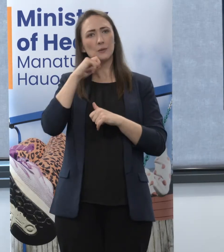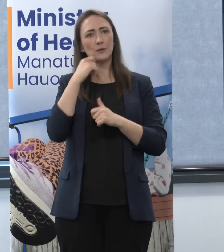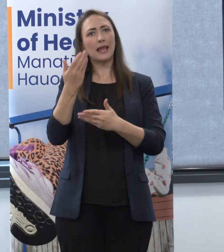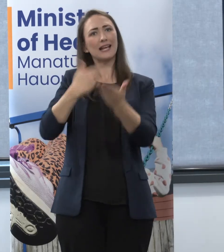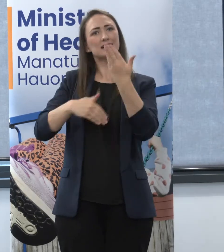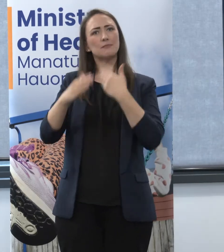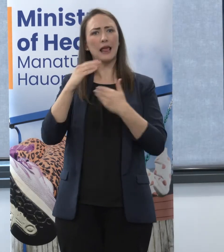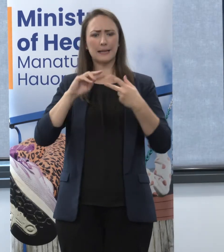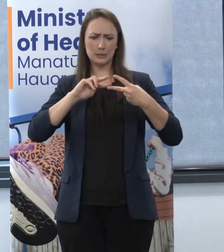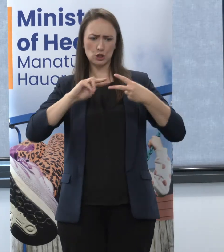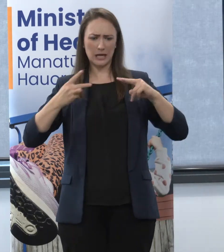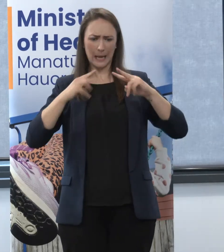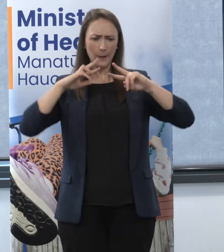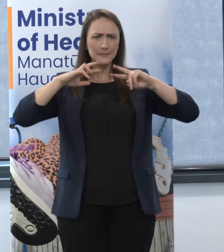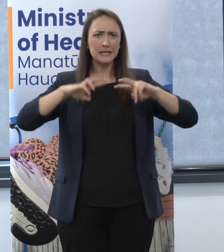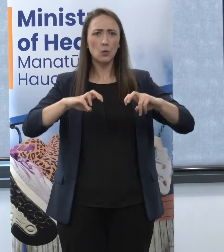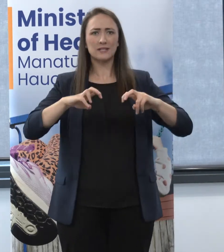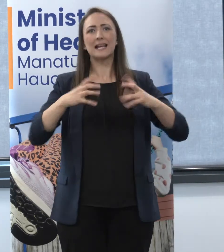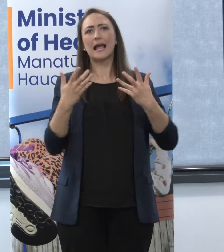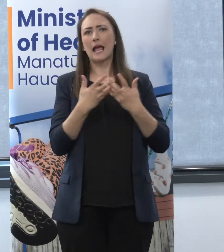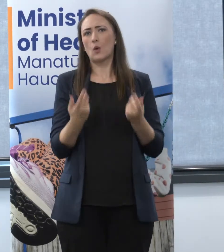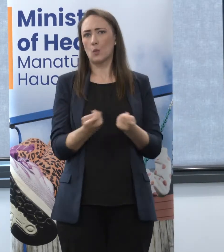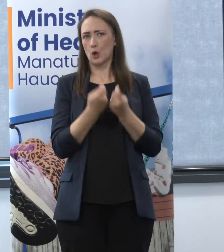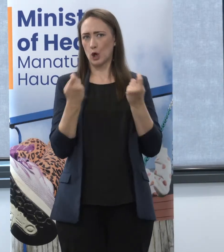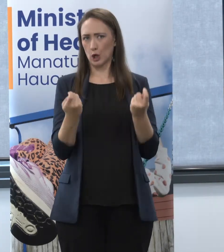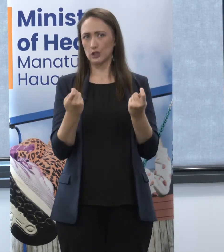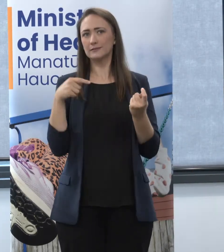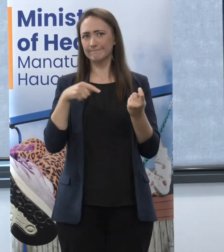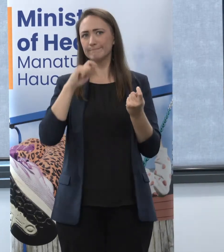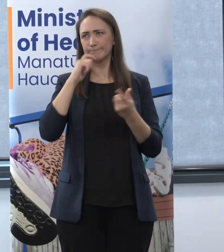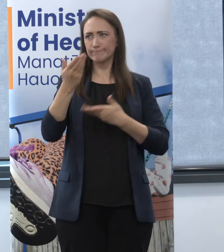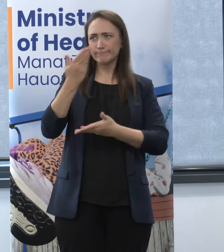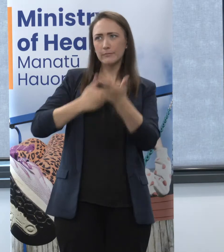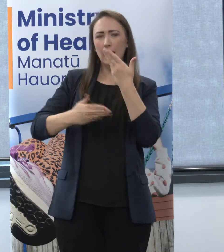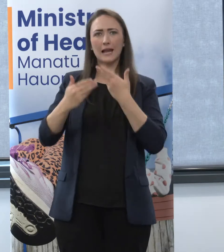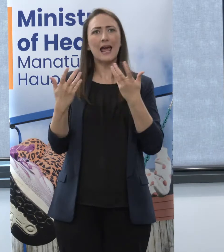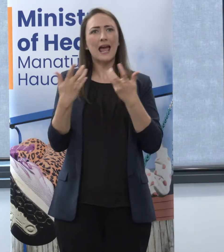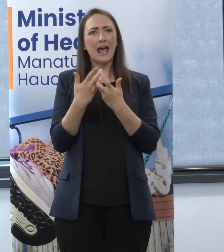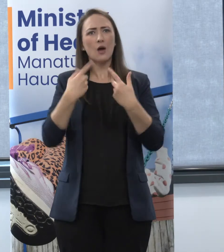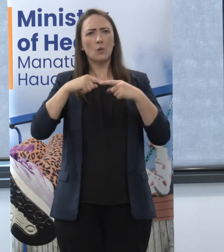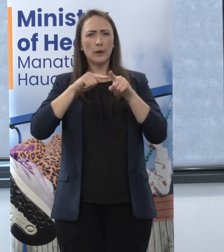work, will cover aspects such as the science behind whole gene sequencing, and other key